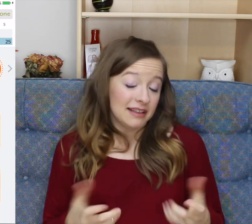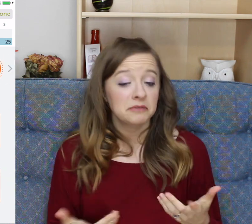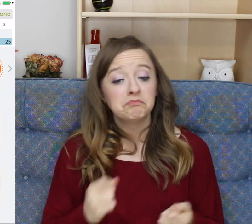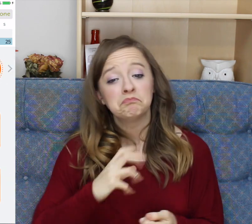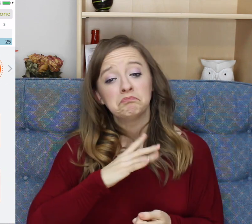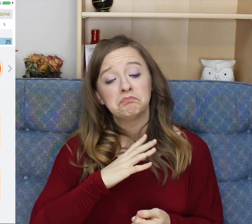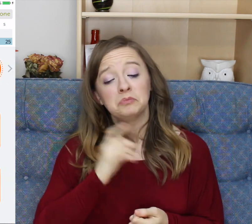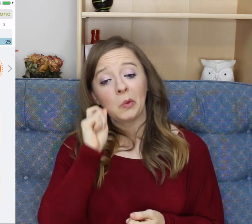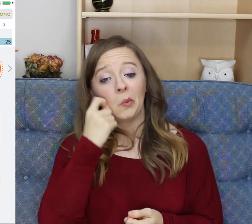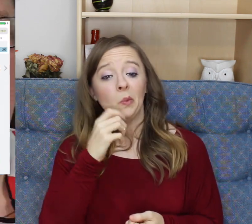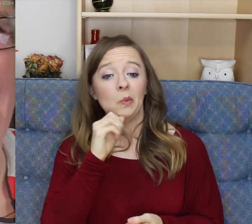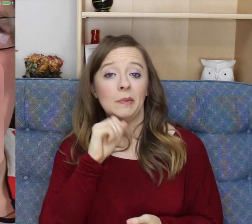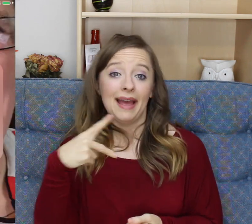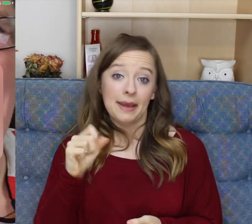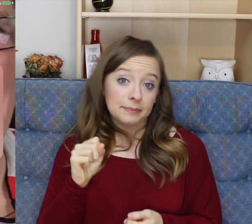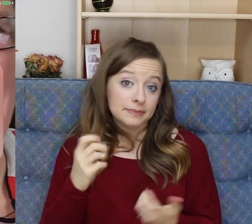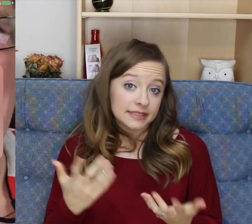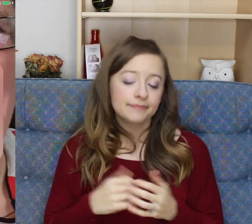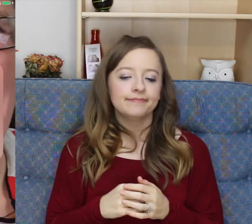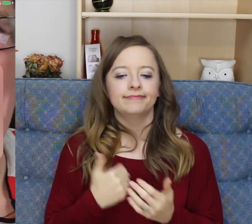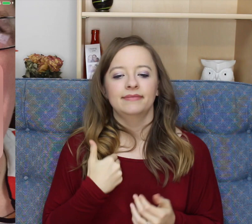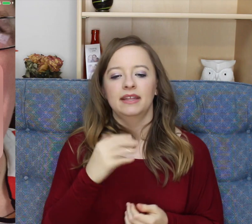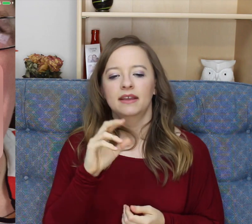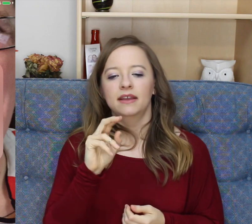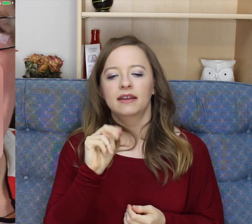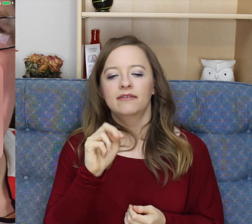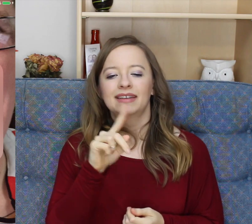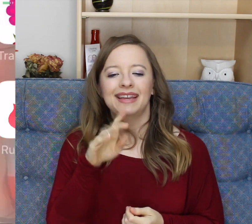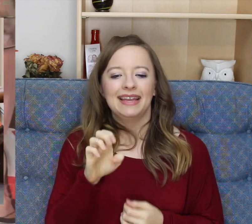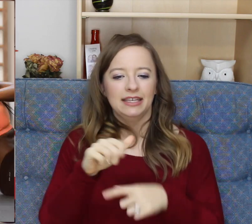But you can do that, so those are cool apps if you want to use that.